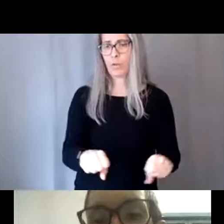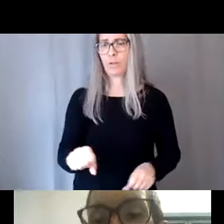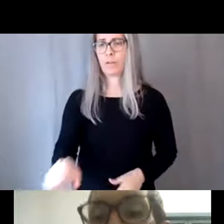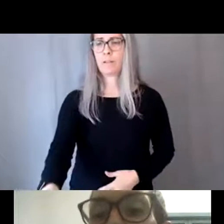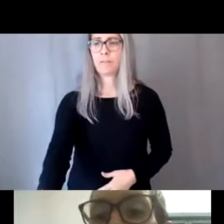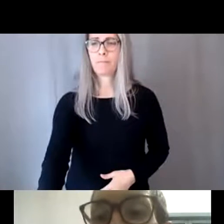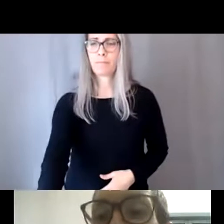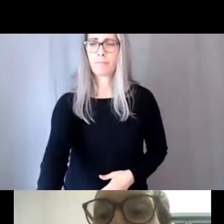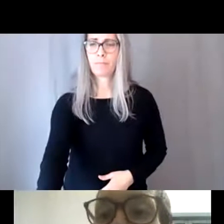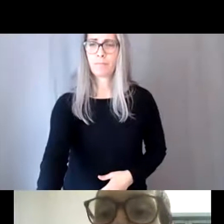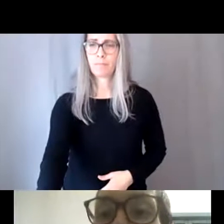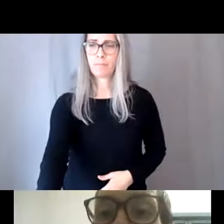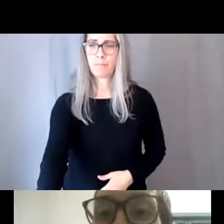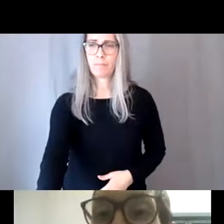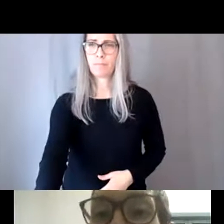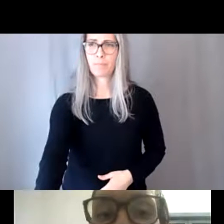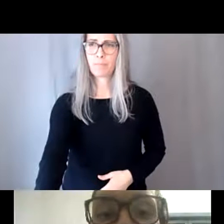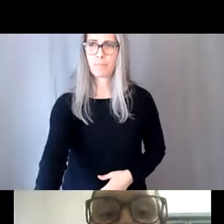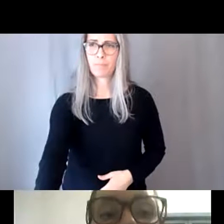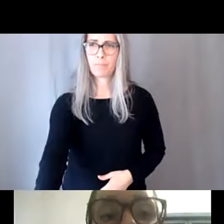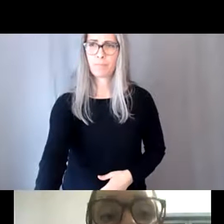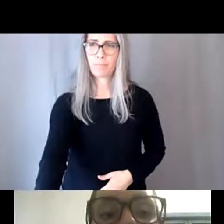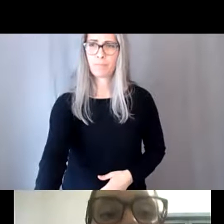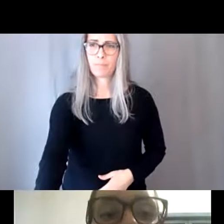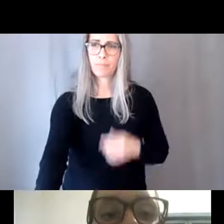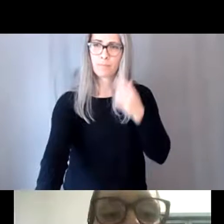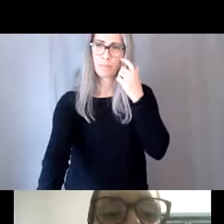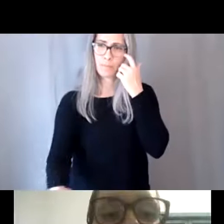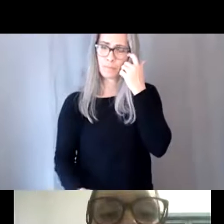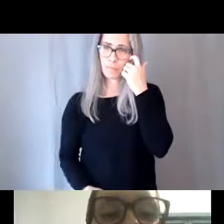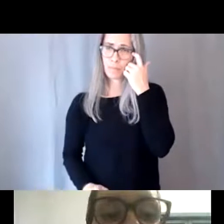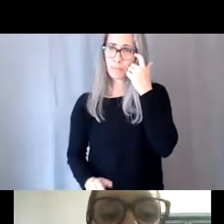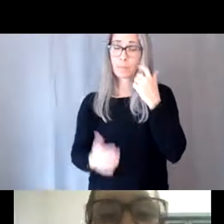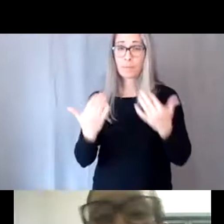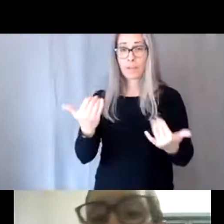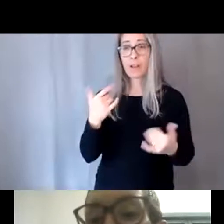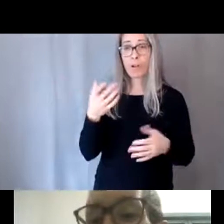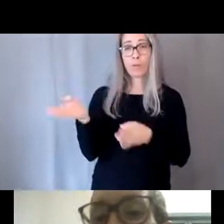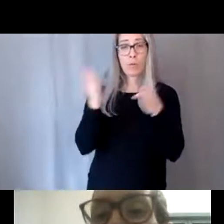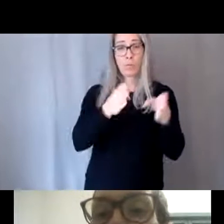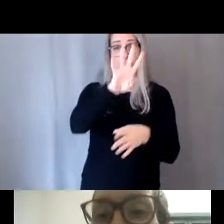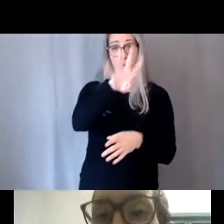show you with this table that are in my presentation is how